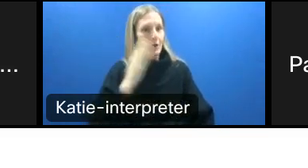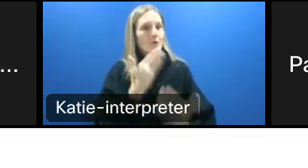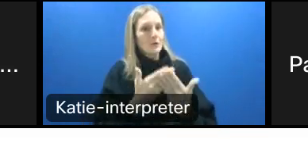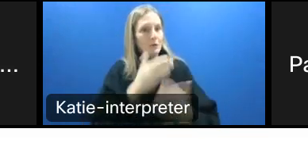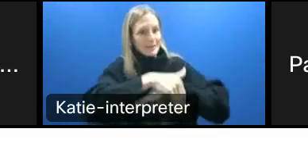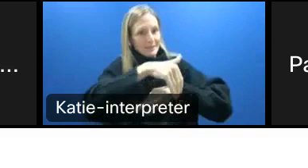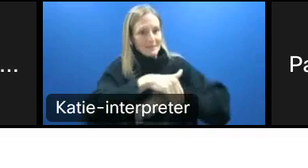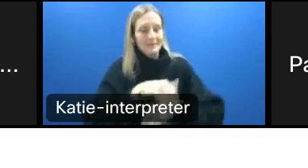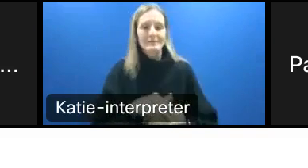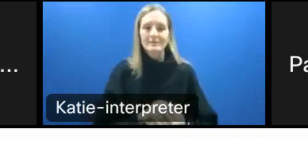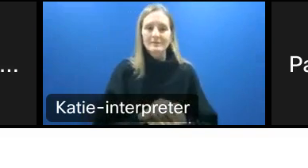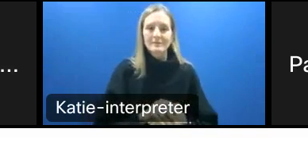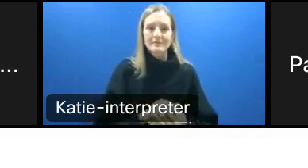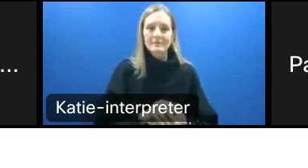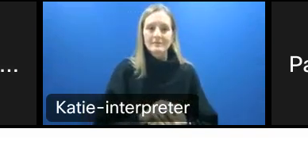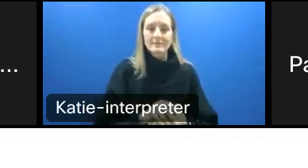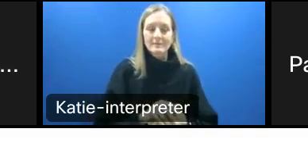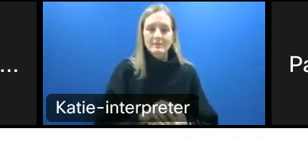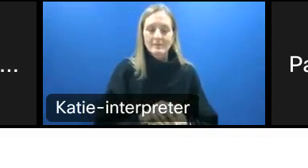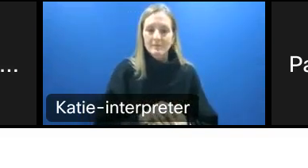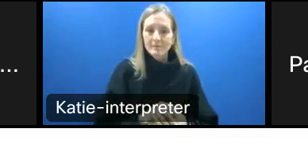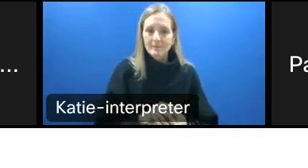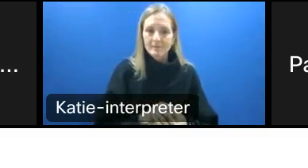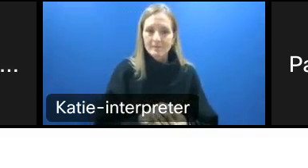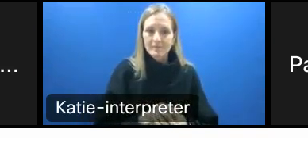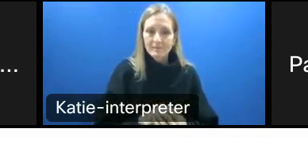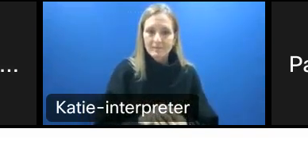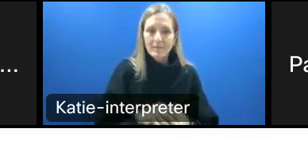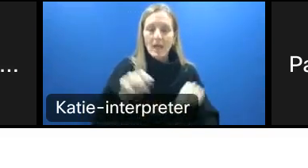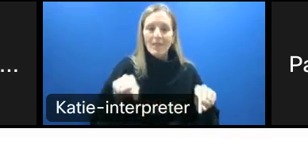And the 2nd, vice chair for the cab at Kings County.